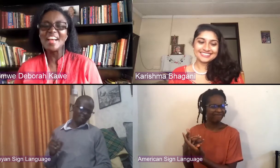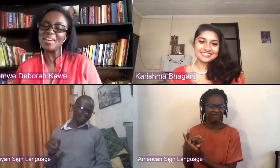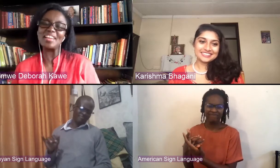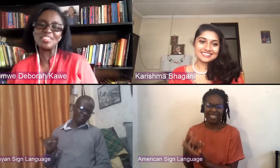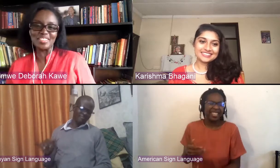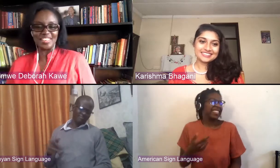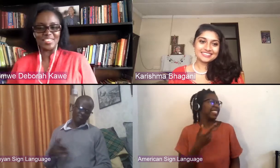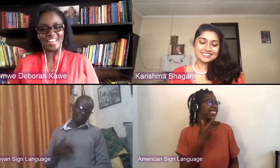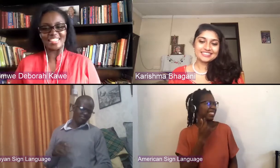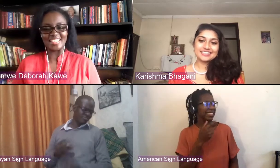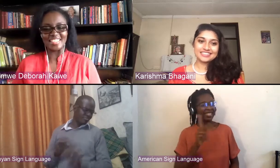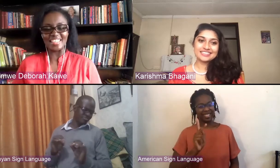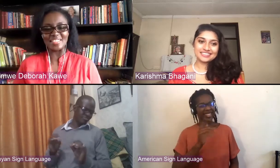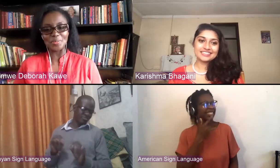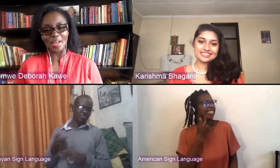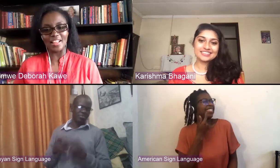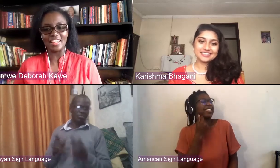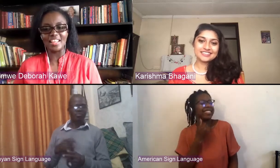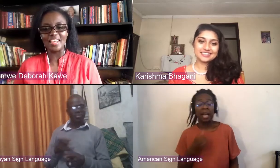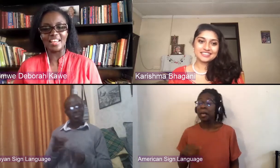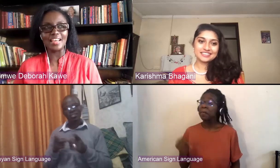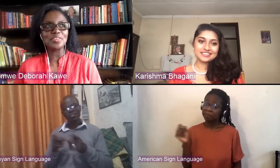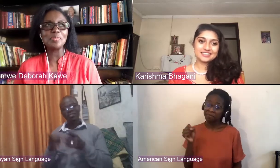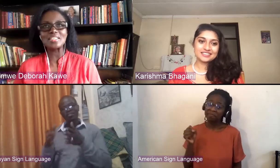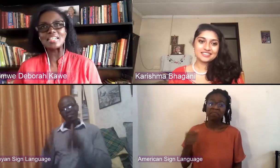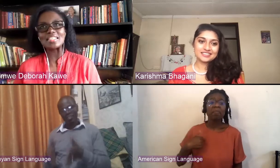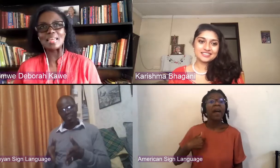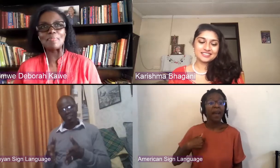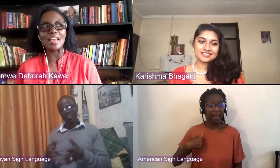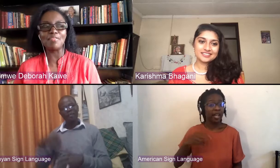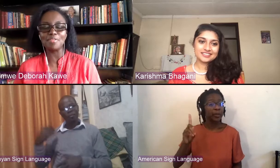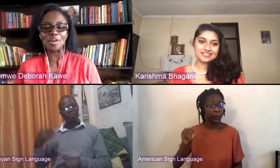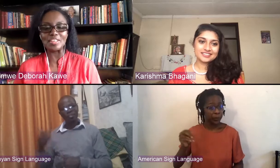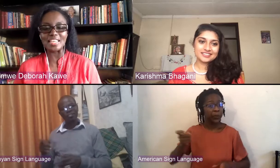but I do direct as well. I don't know what else I may have forgotten.